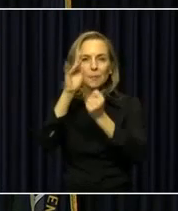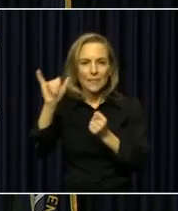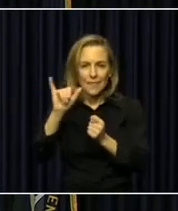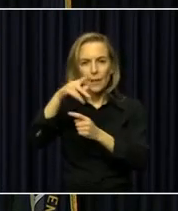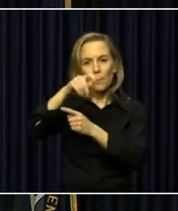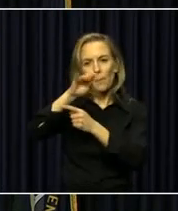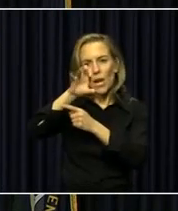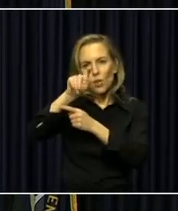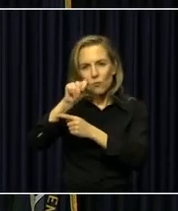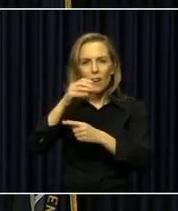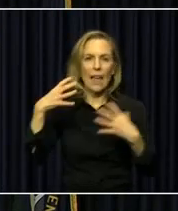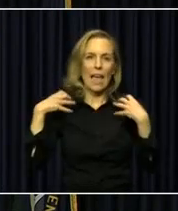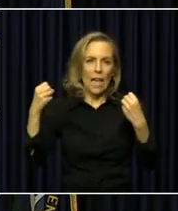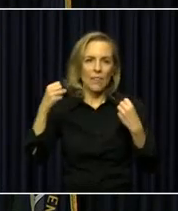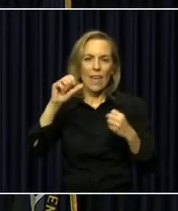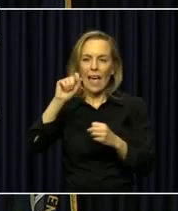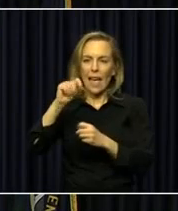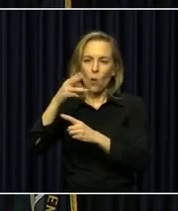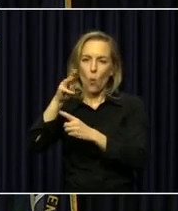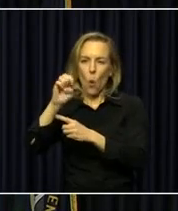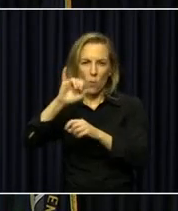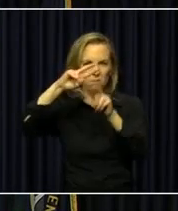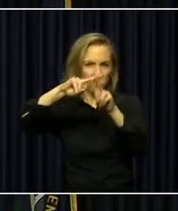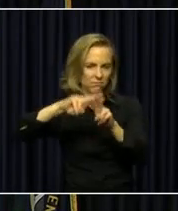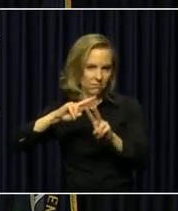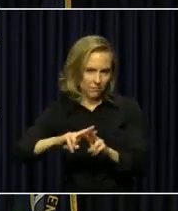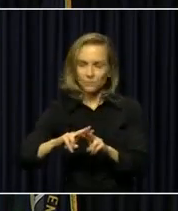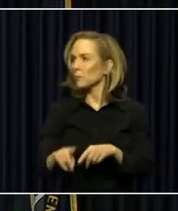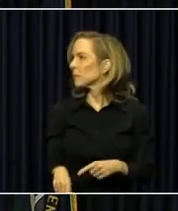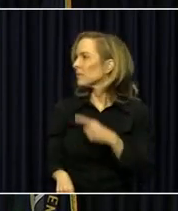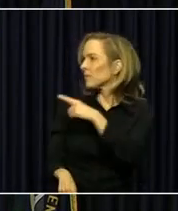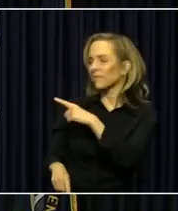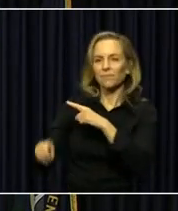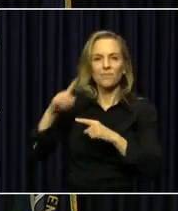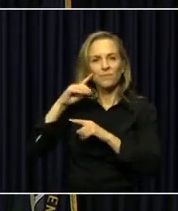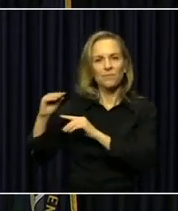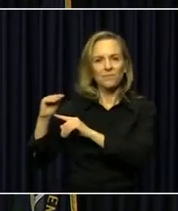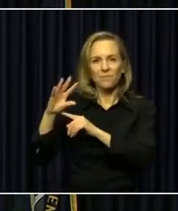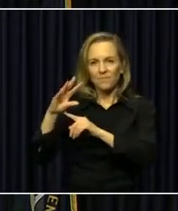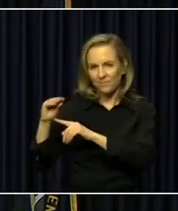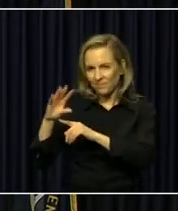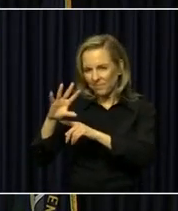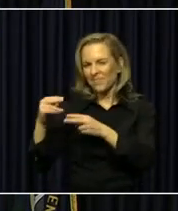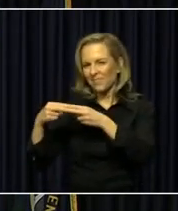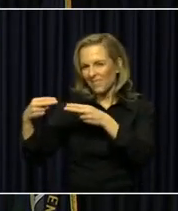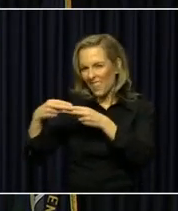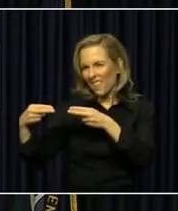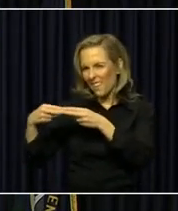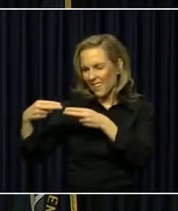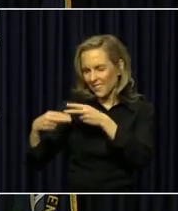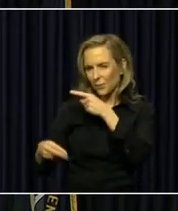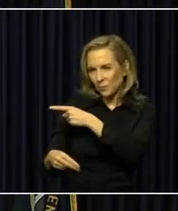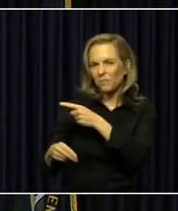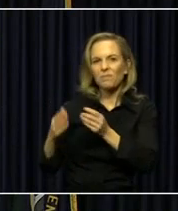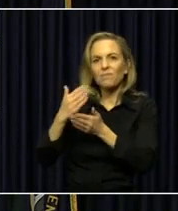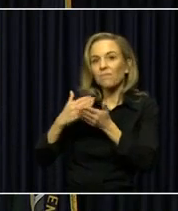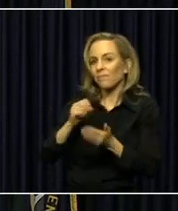DEATHS. THAT IS NOT, THAT IS NOT WHAT 99.99% OF ALL KENTUCKIANS